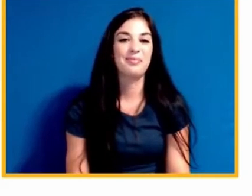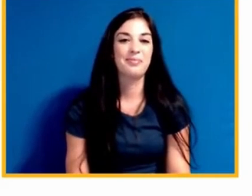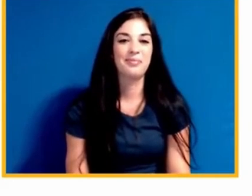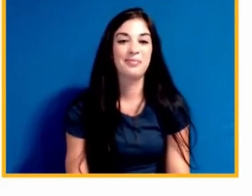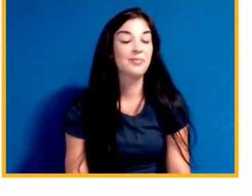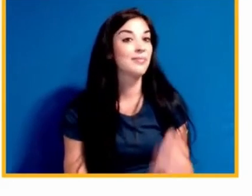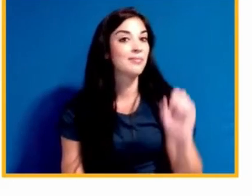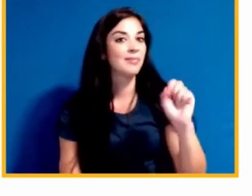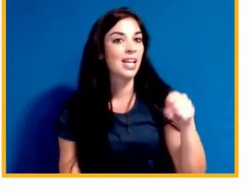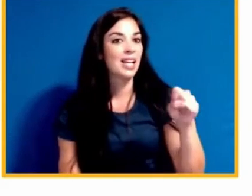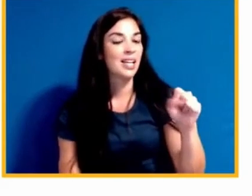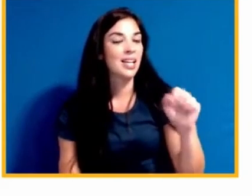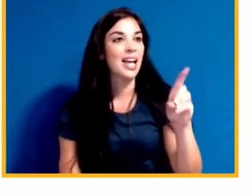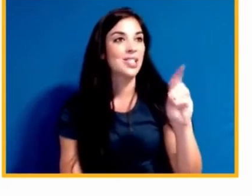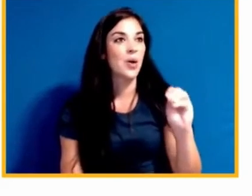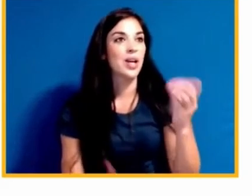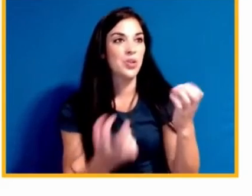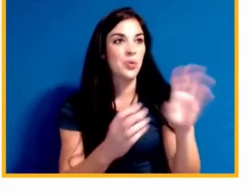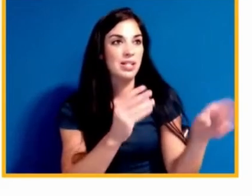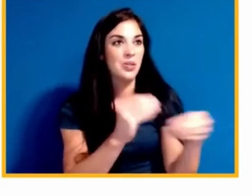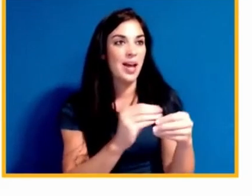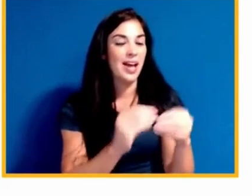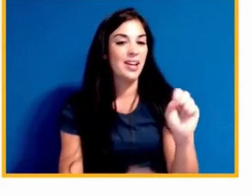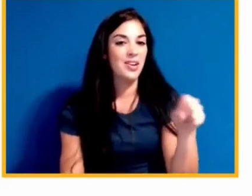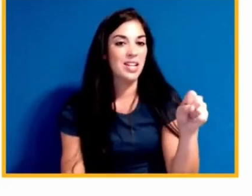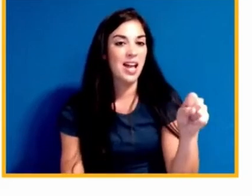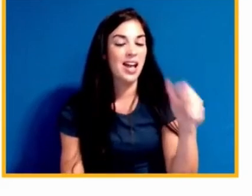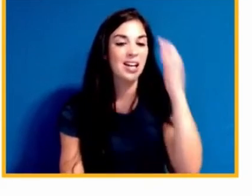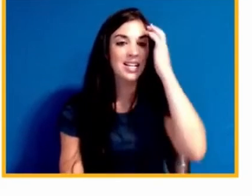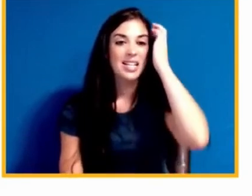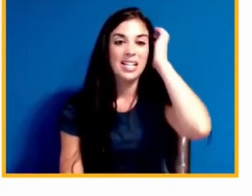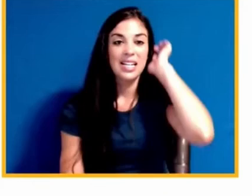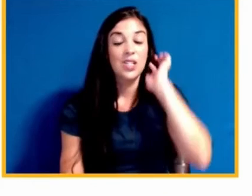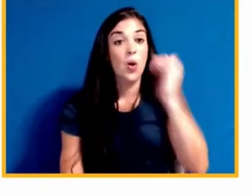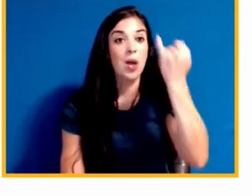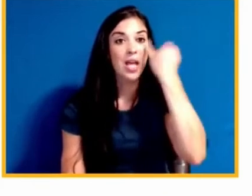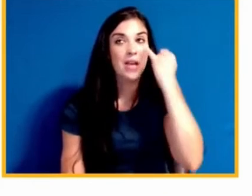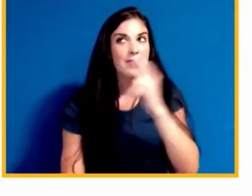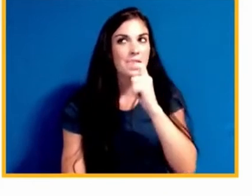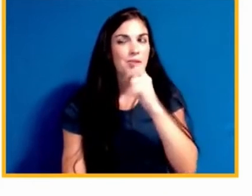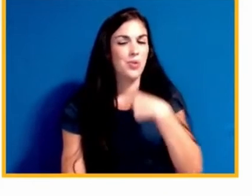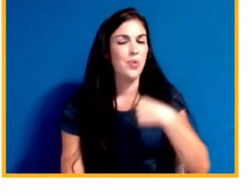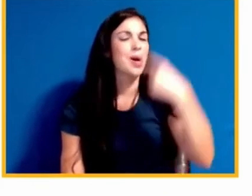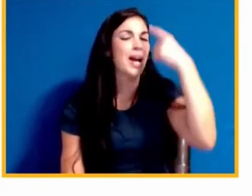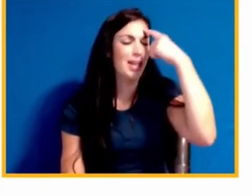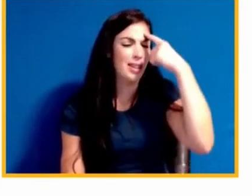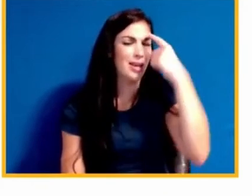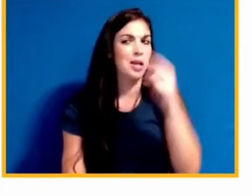[Yuki] Yeah, I do want to add on to this. If this is who I think it is, I think I know who this is,